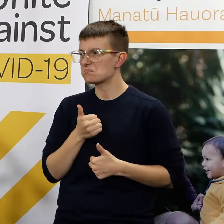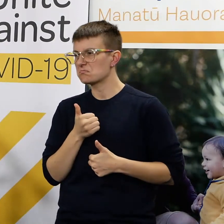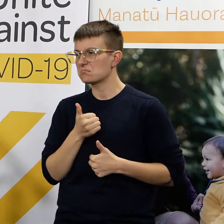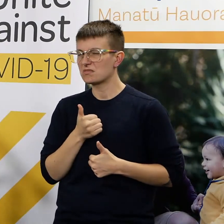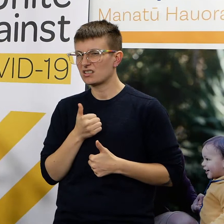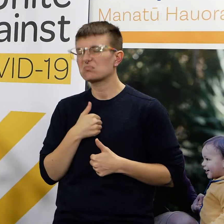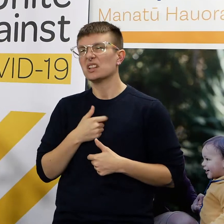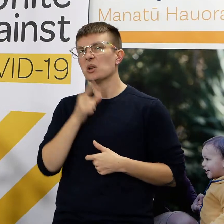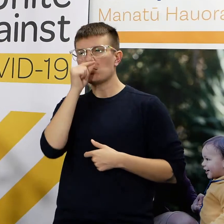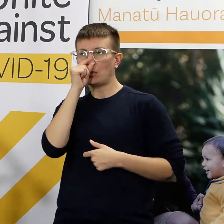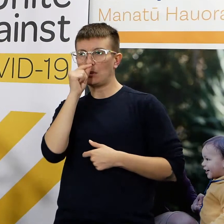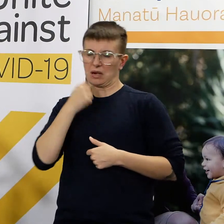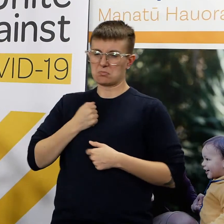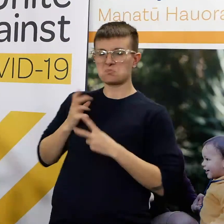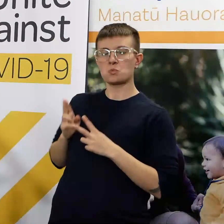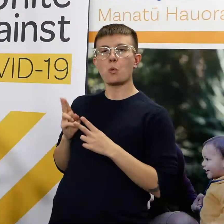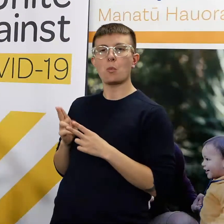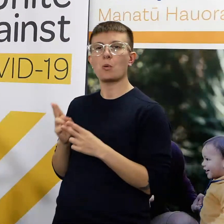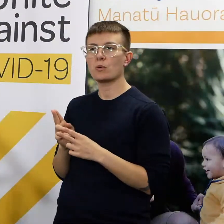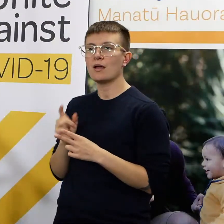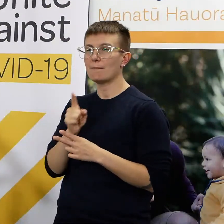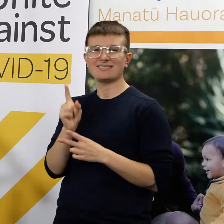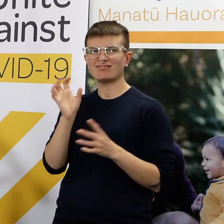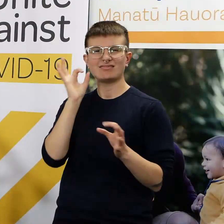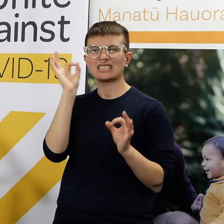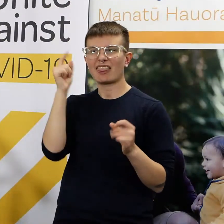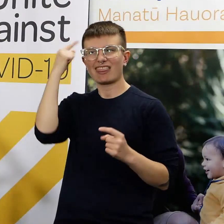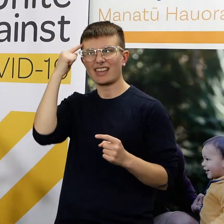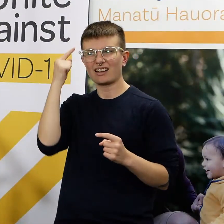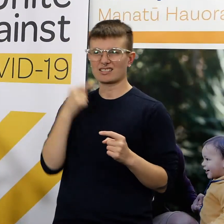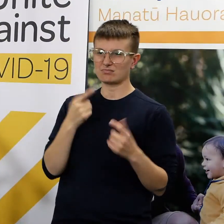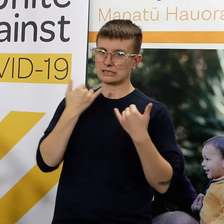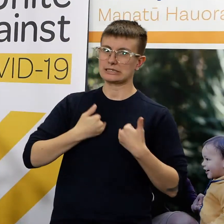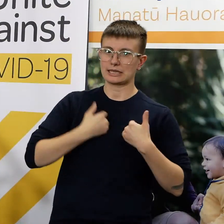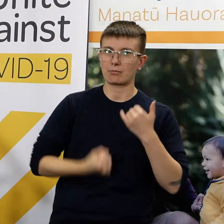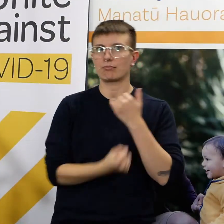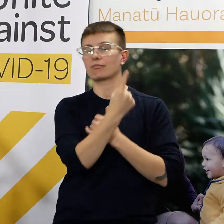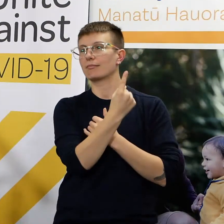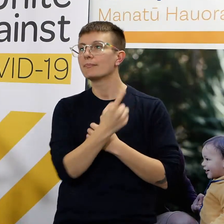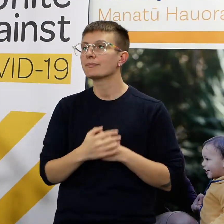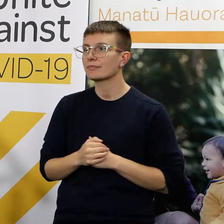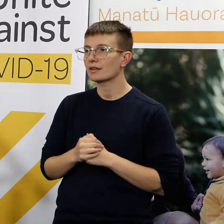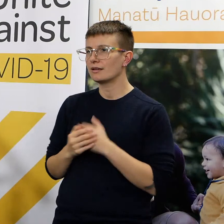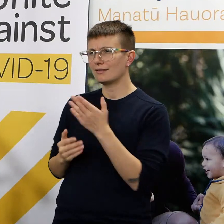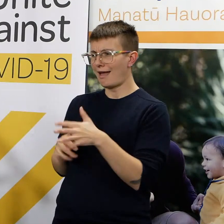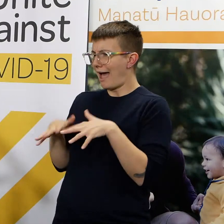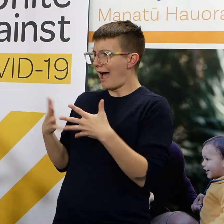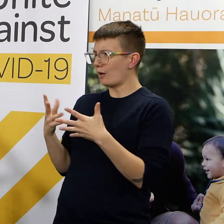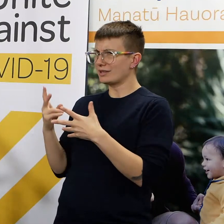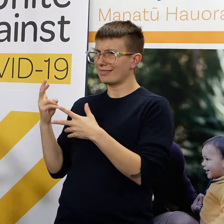rather than to the onset of an illness. How did they travel from Auckland to Wellington without stopping?